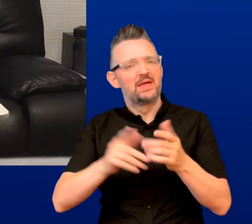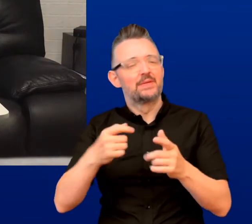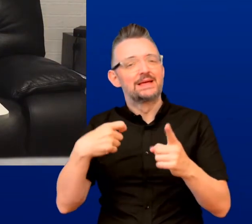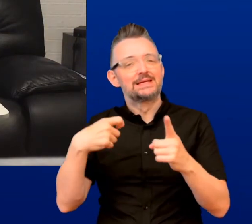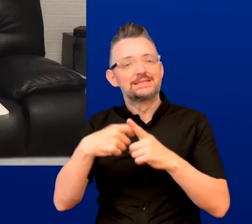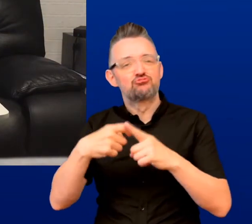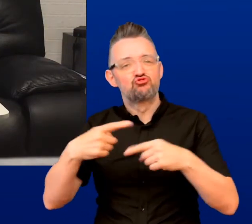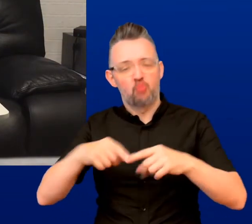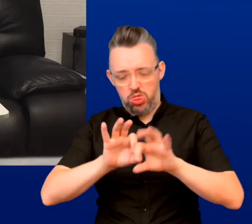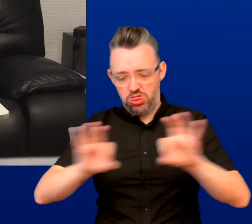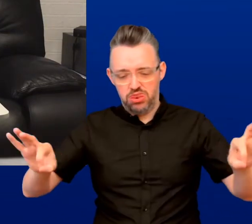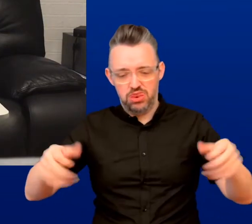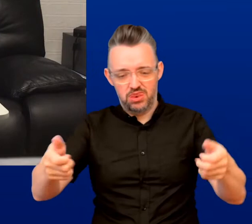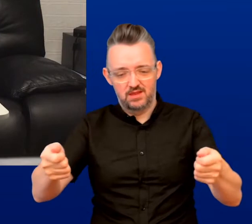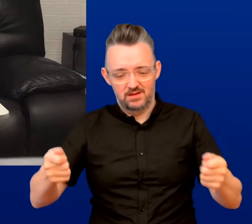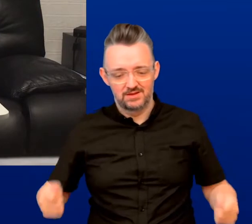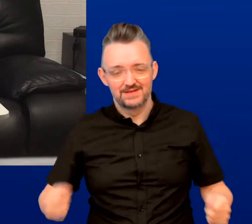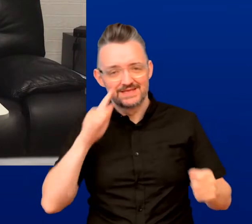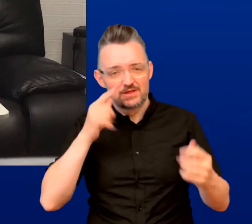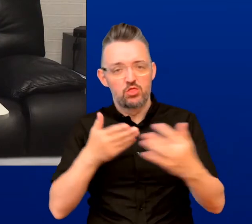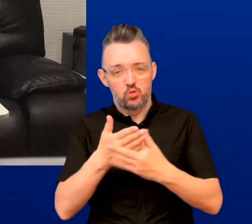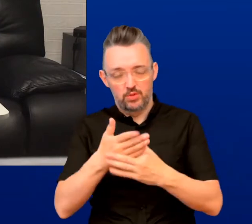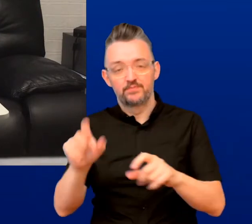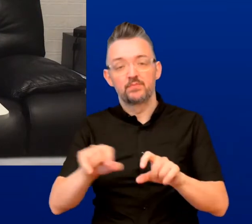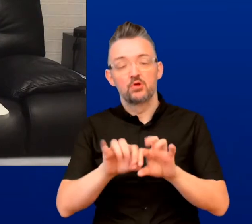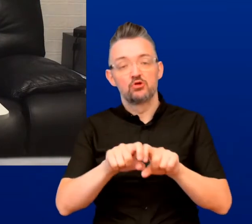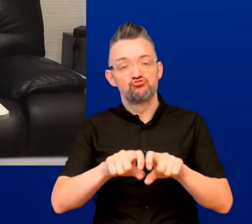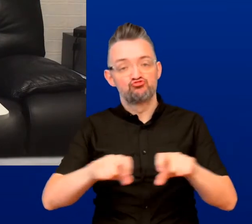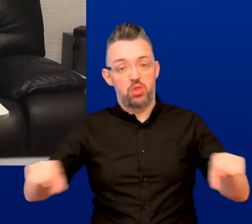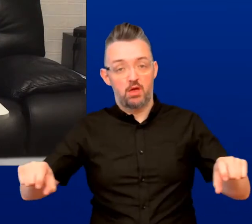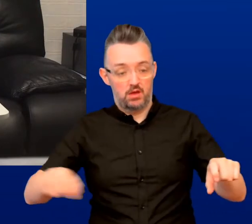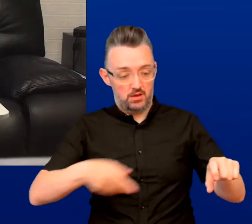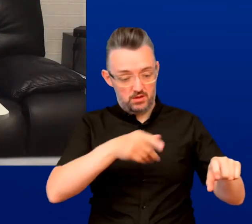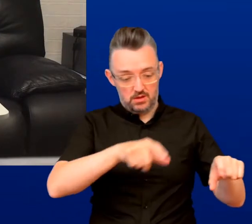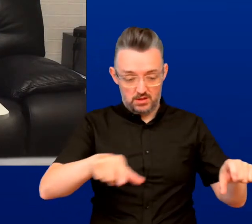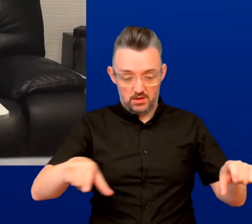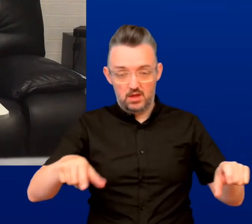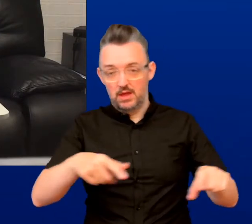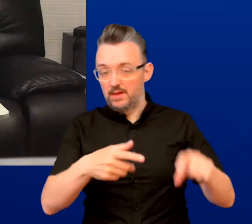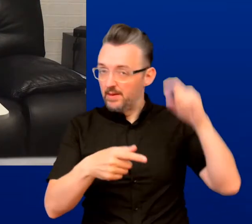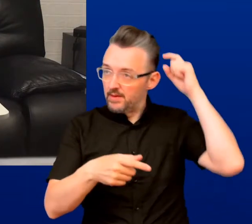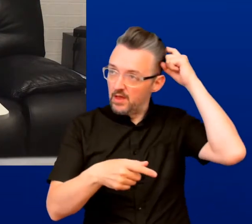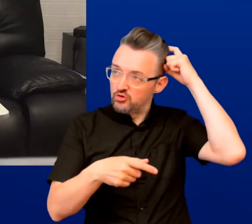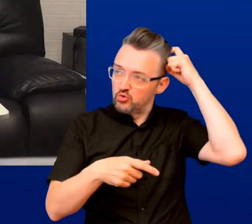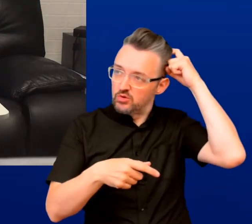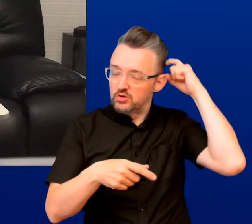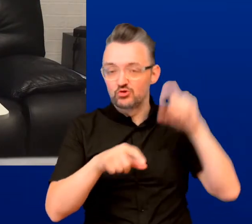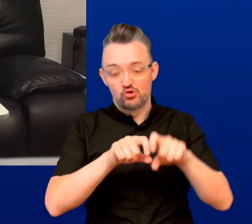roll of cling-film, a ruler. Preferably one that's got a grip like a